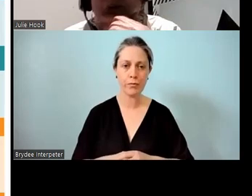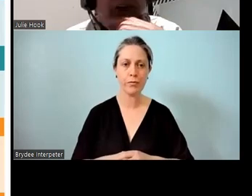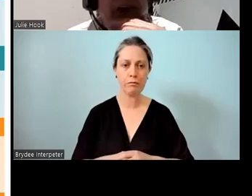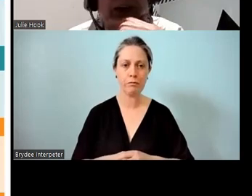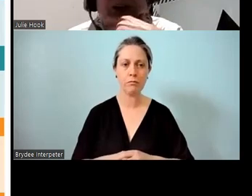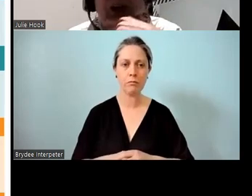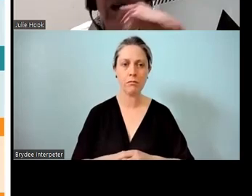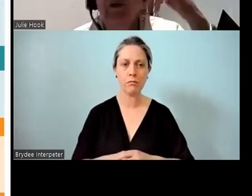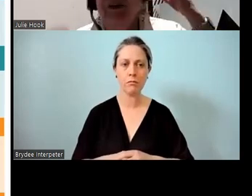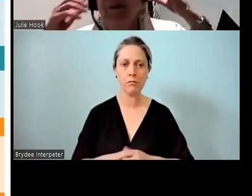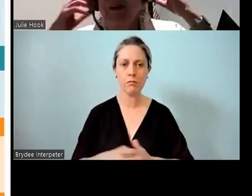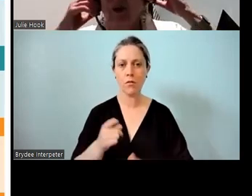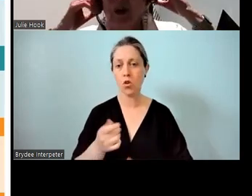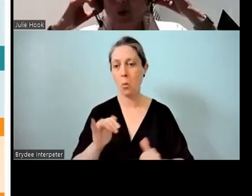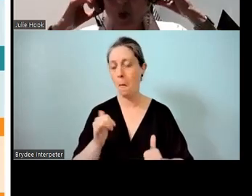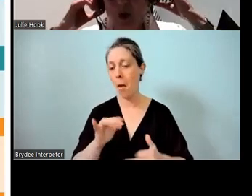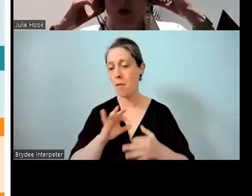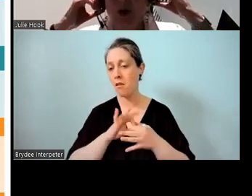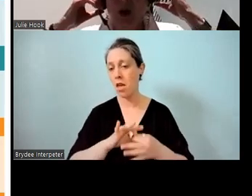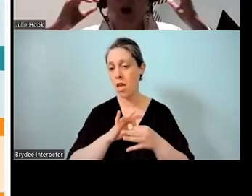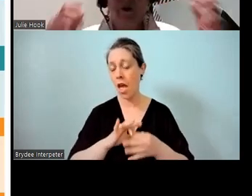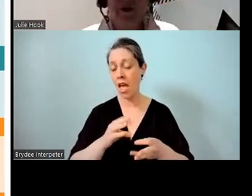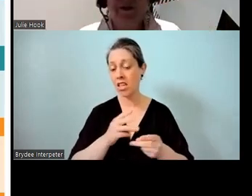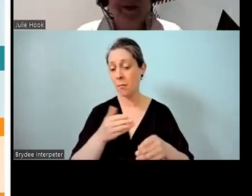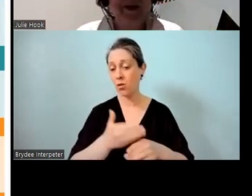to engage with some of the early work on this.